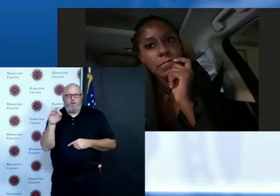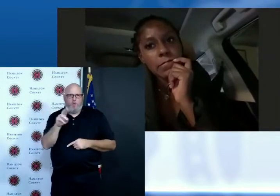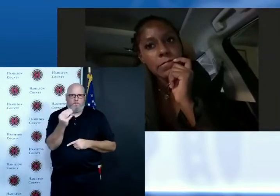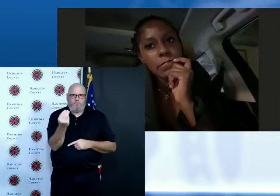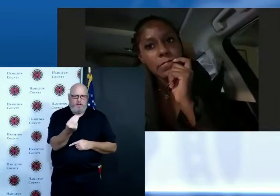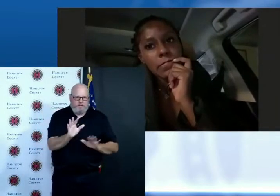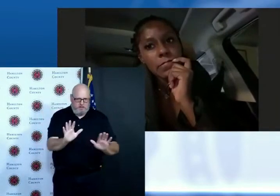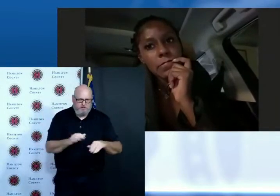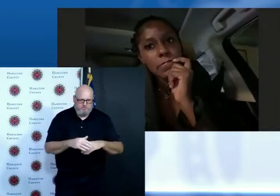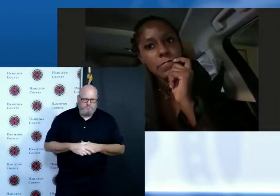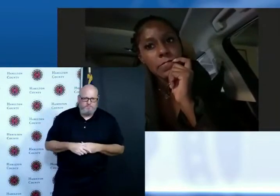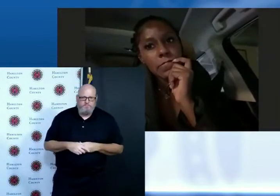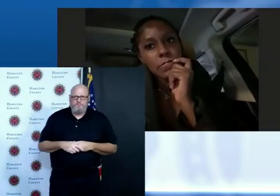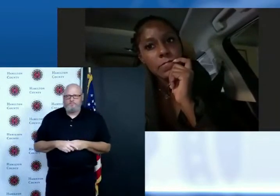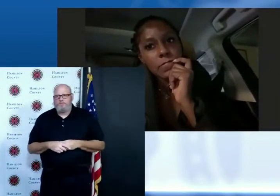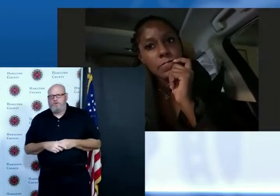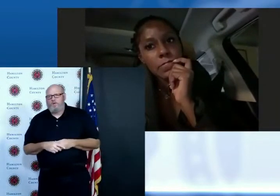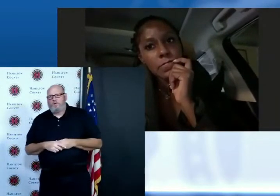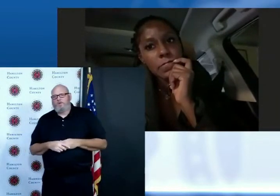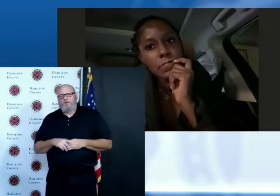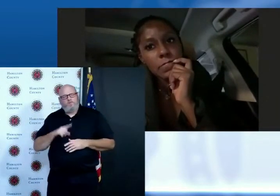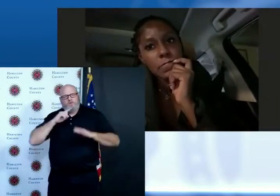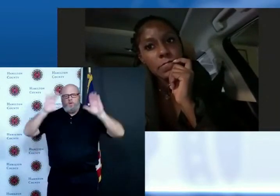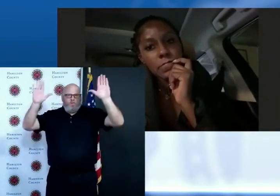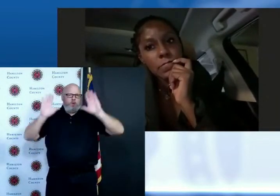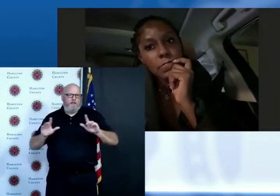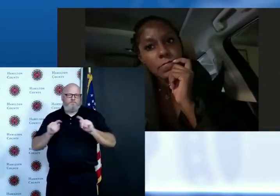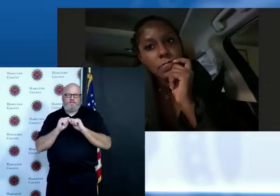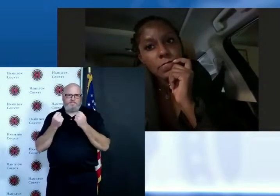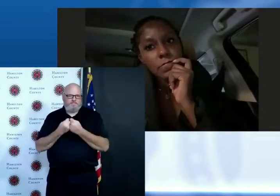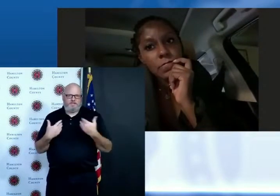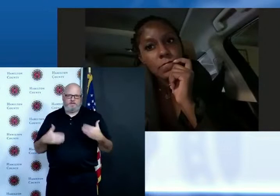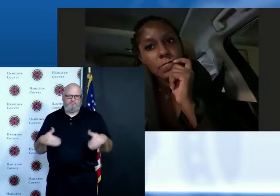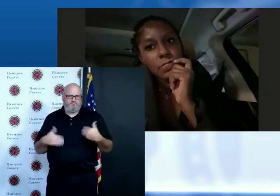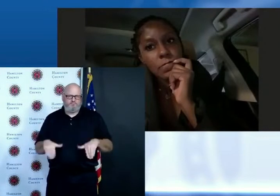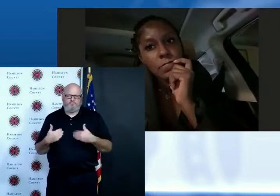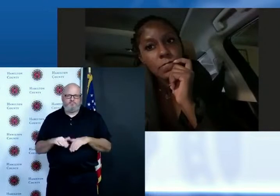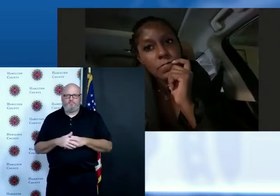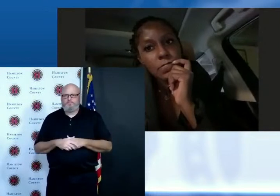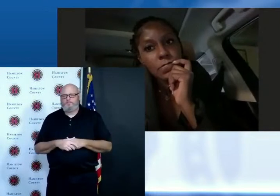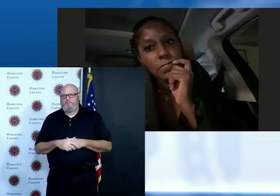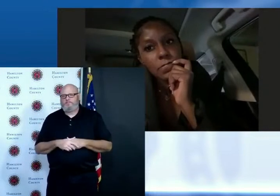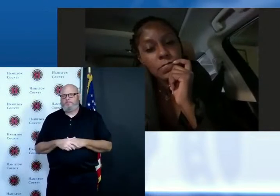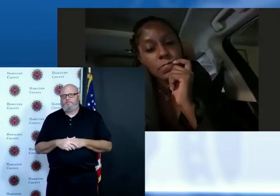single person is still getting vaccinated and couldn't ask for a better plan to play out for us